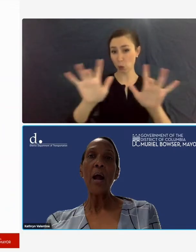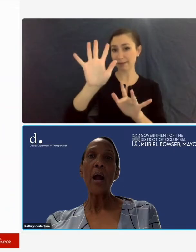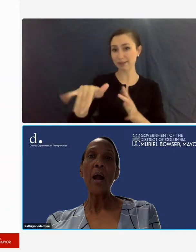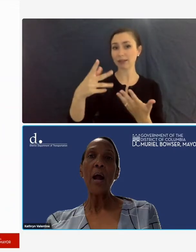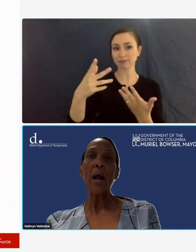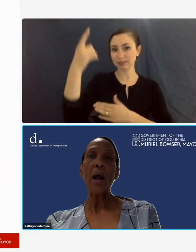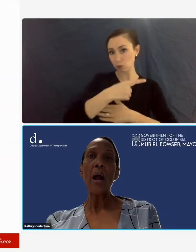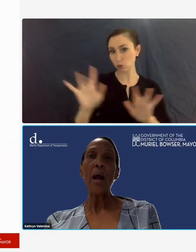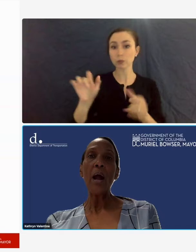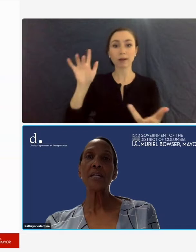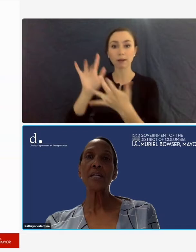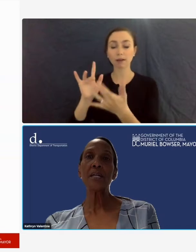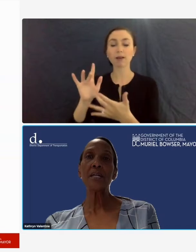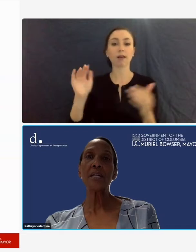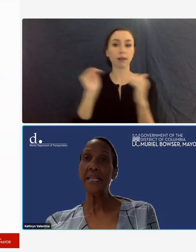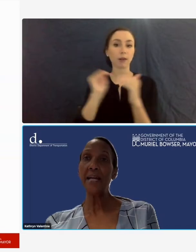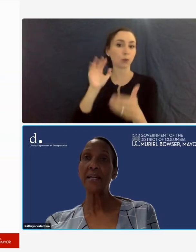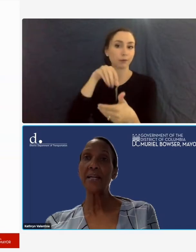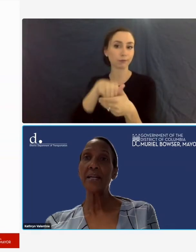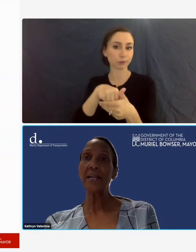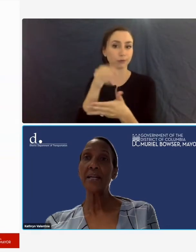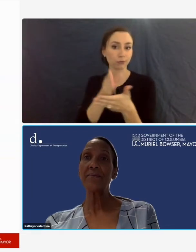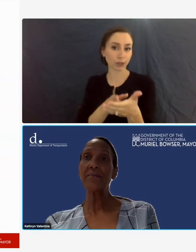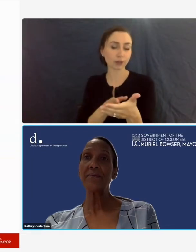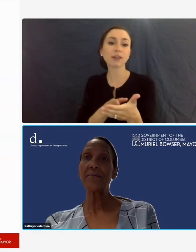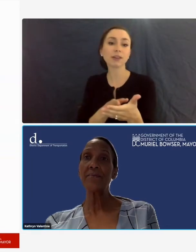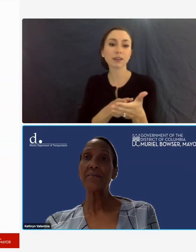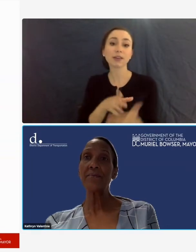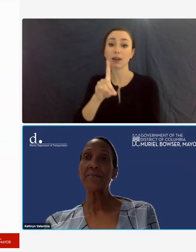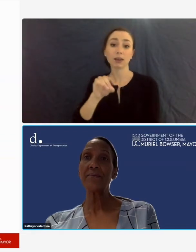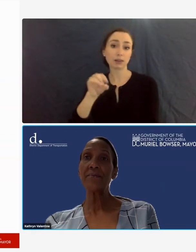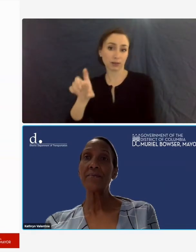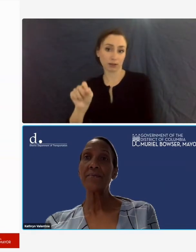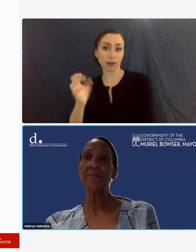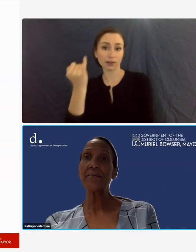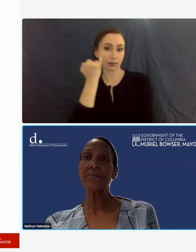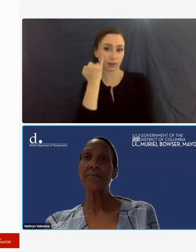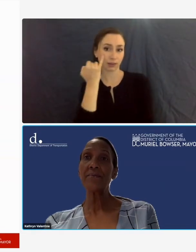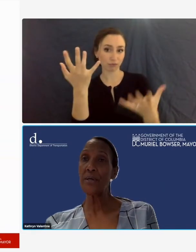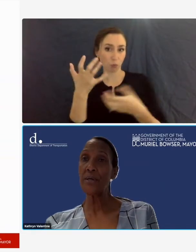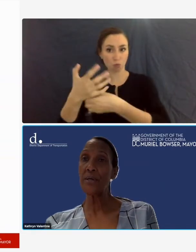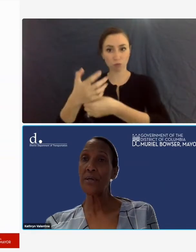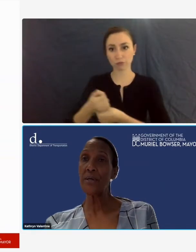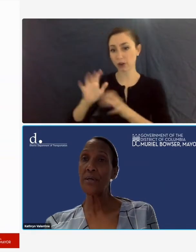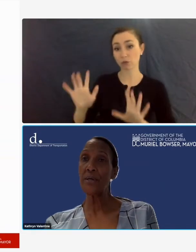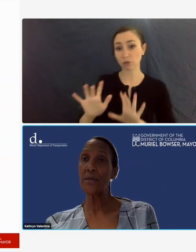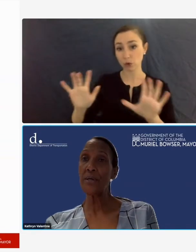inclusion division at ddot if you need to get a hold of the recording that was that will be